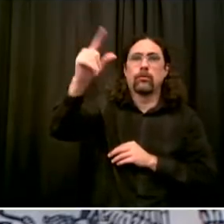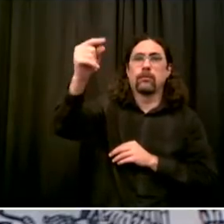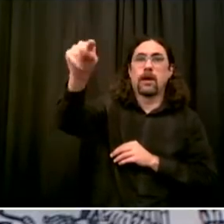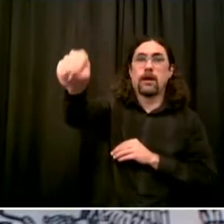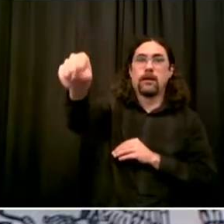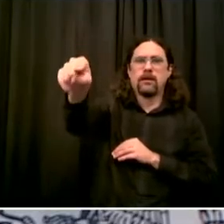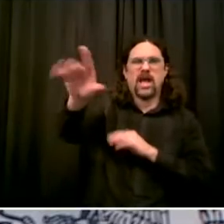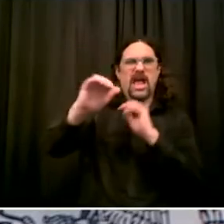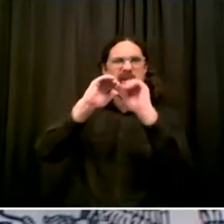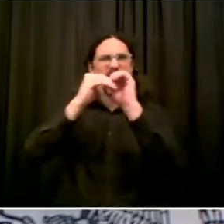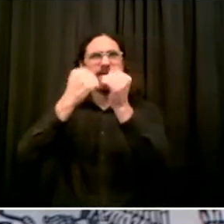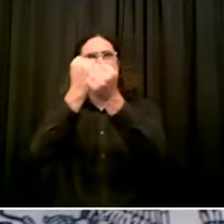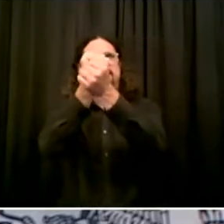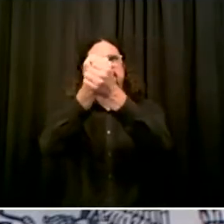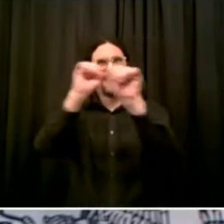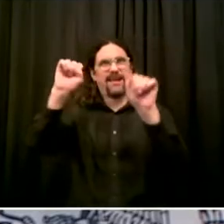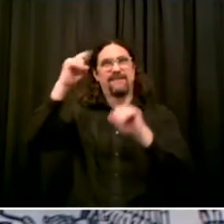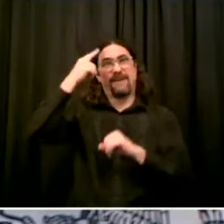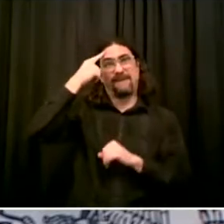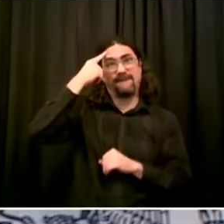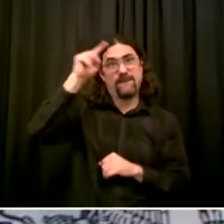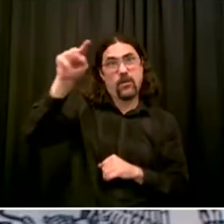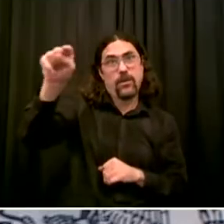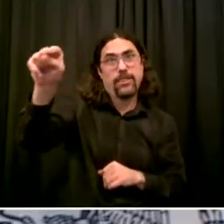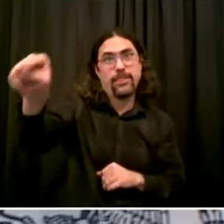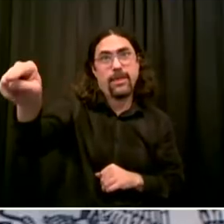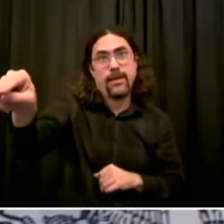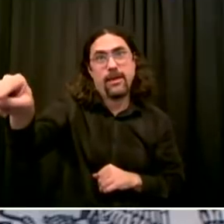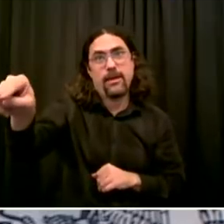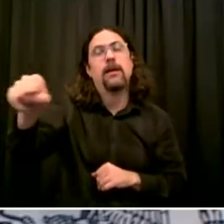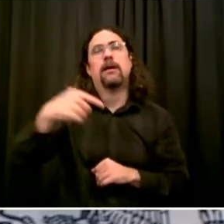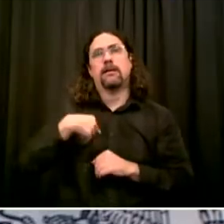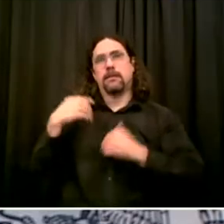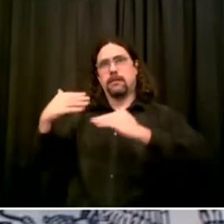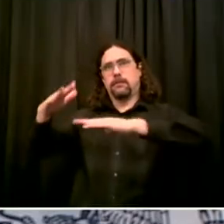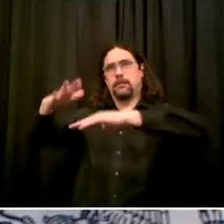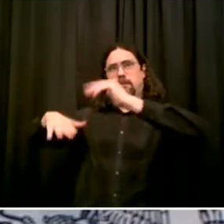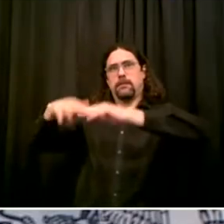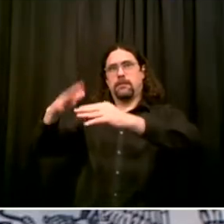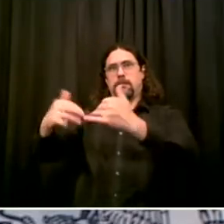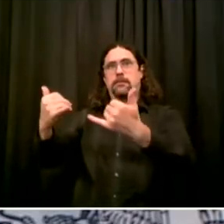FEEL GOOD ABOUT THESH OT RTERM. WE HAVE A LOT TO DO ABOUT THE